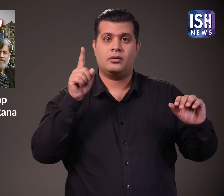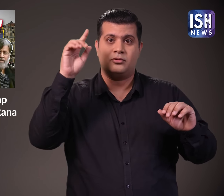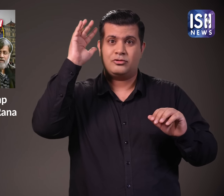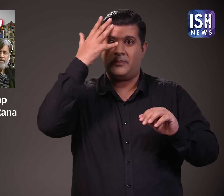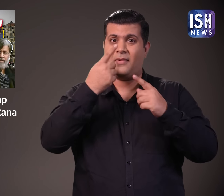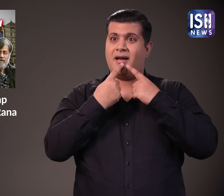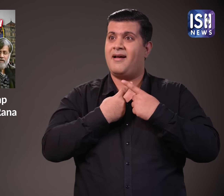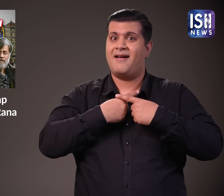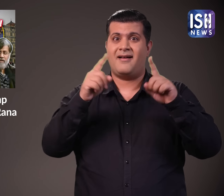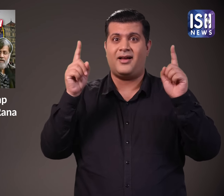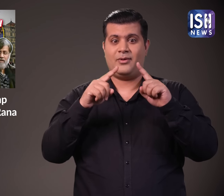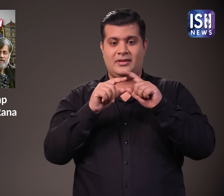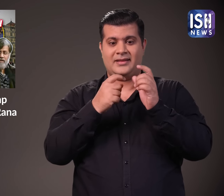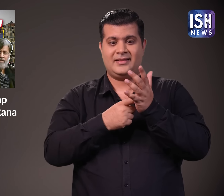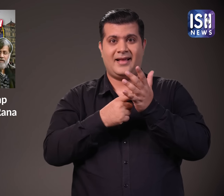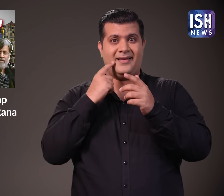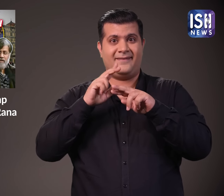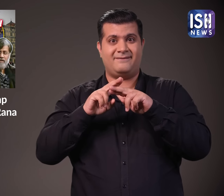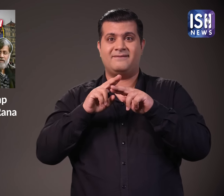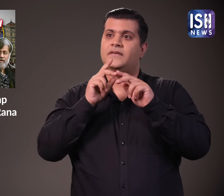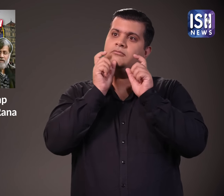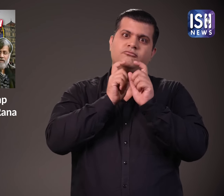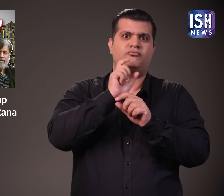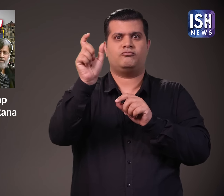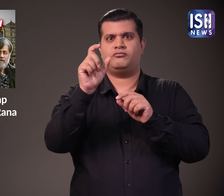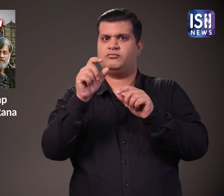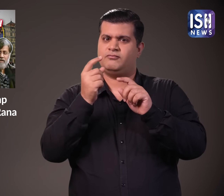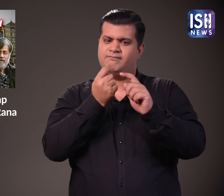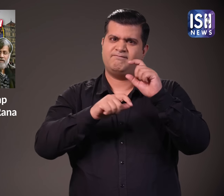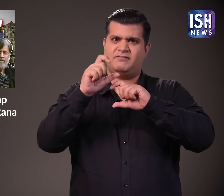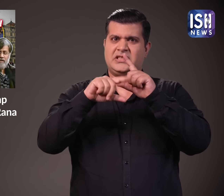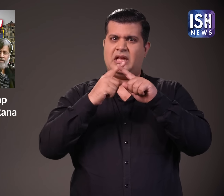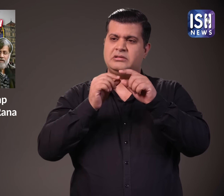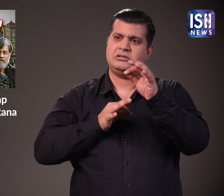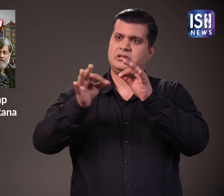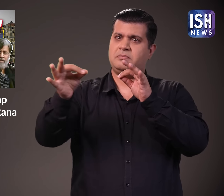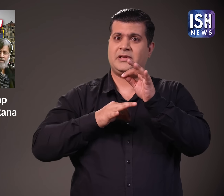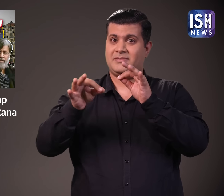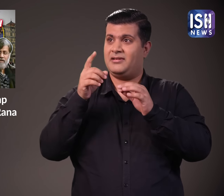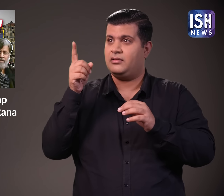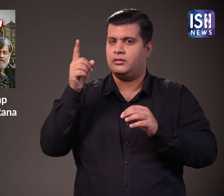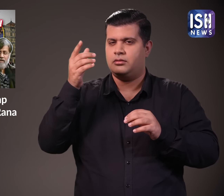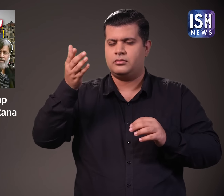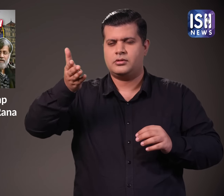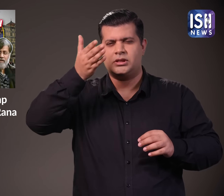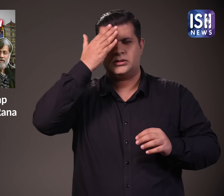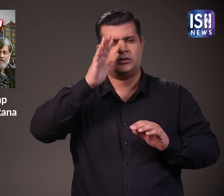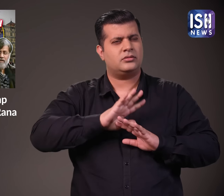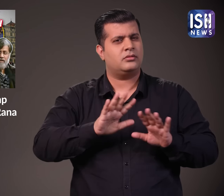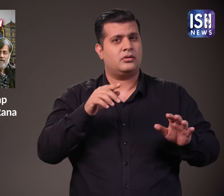When Trump announced reciprocal tariffs, Americans were disappointed.